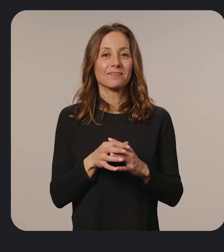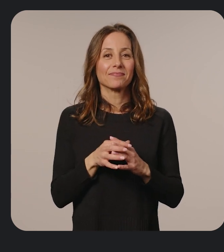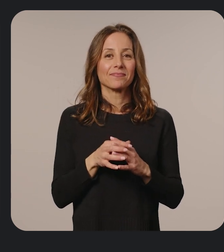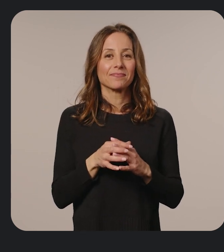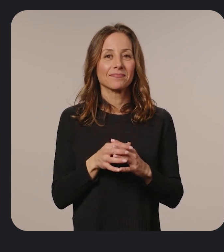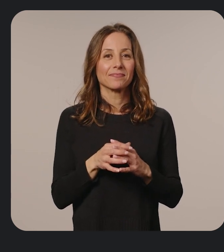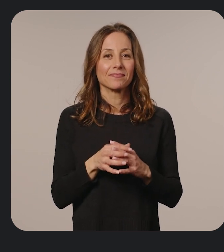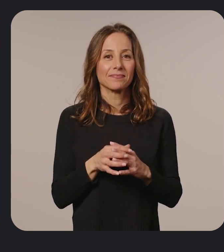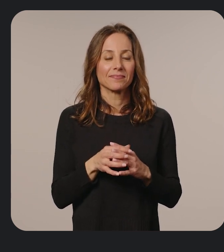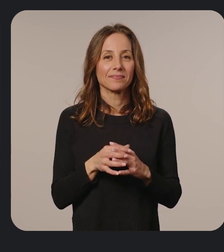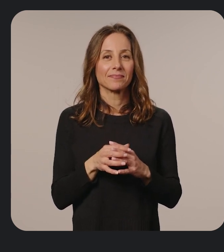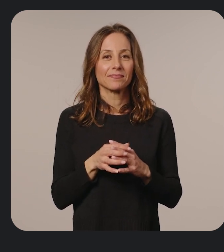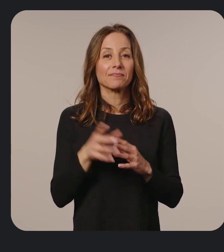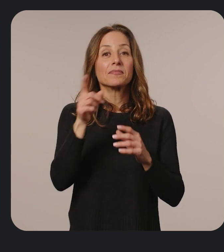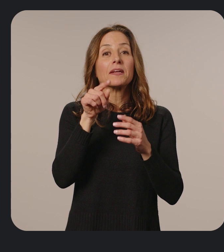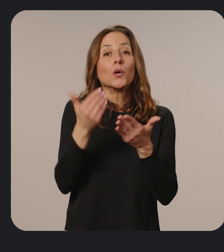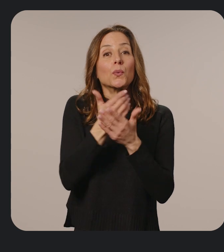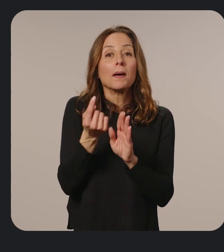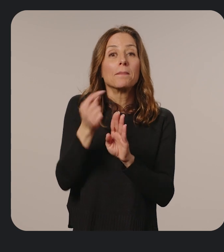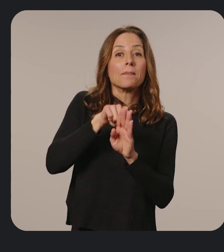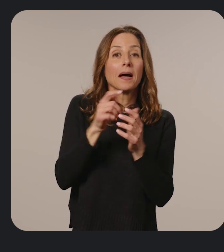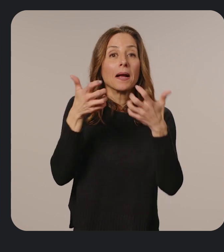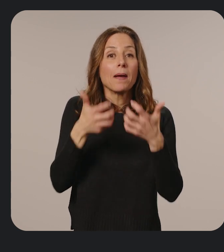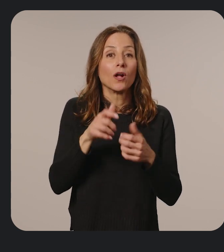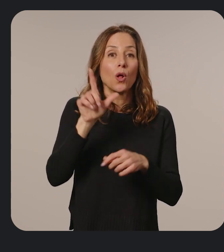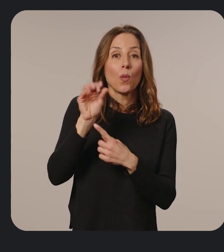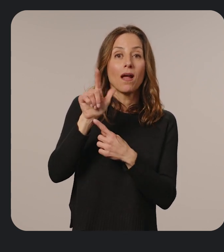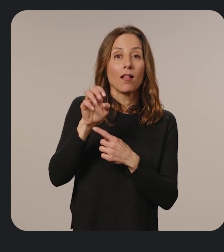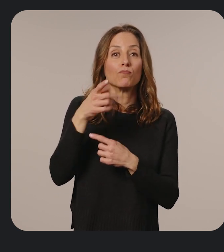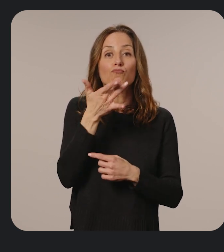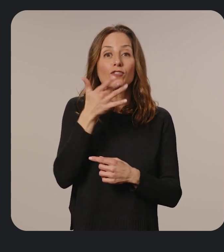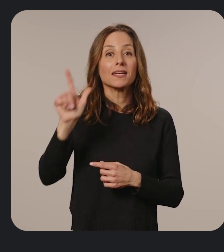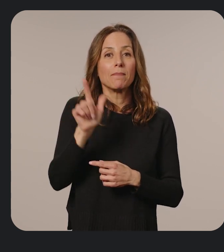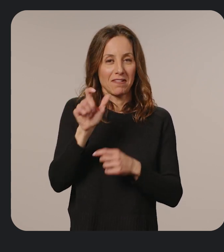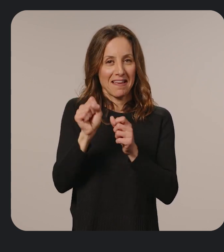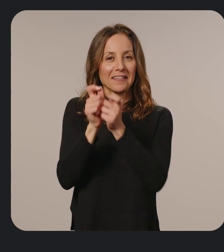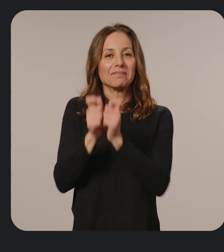of the week instead of the US default of Sunday. Check out the new backward compatible locale preferences